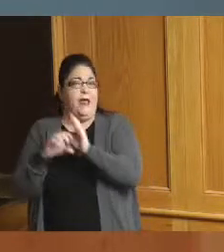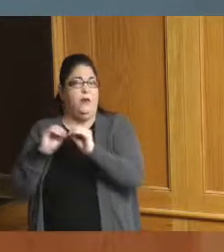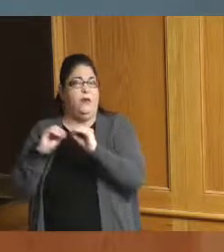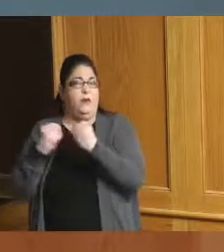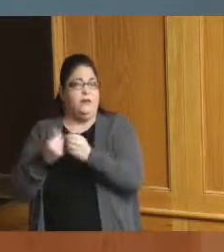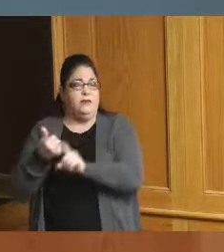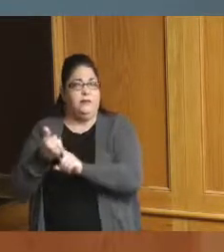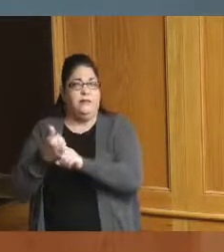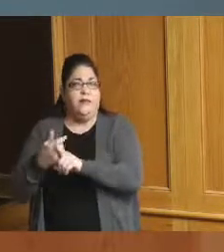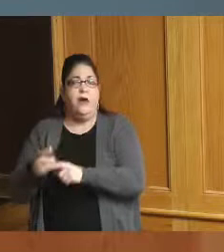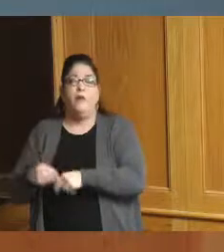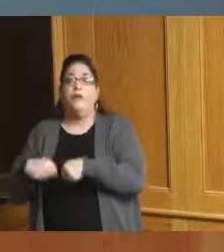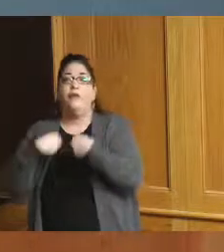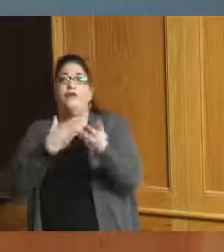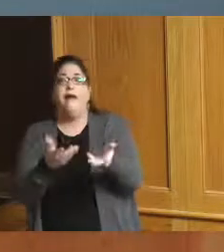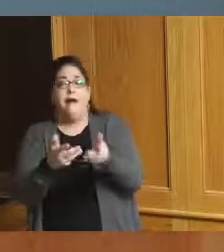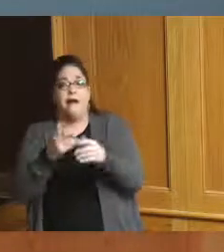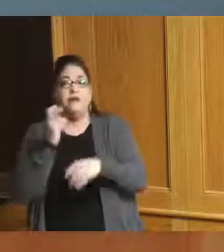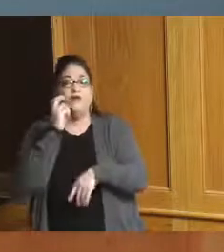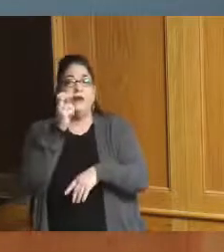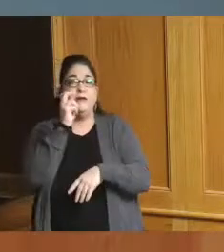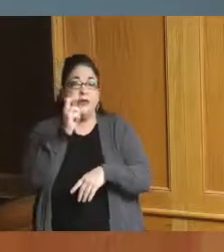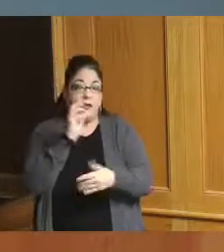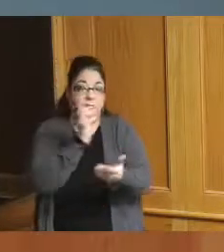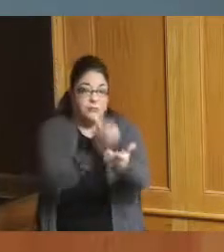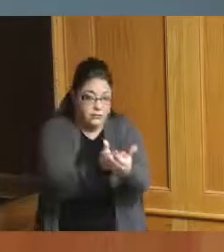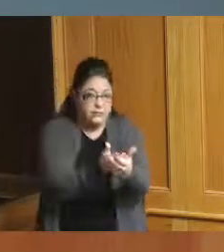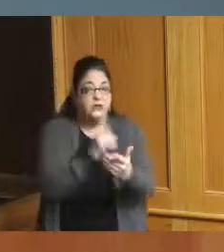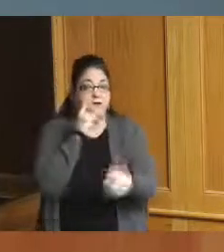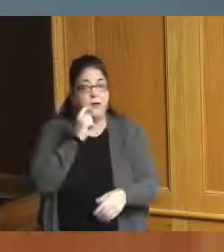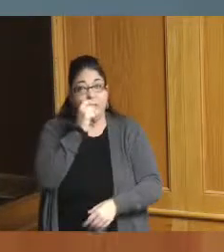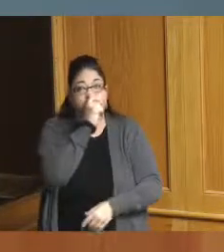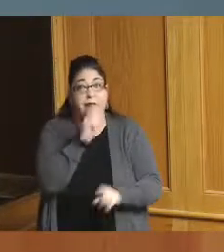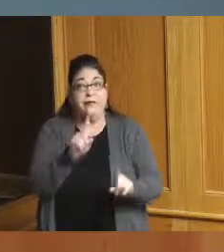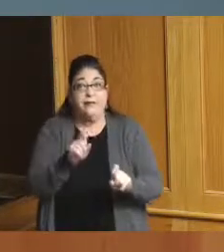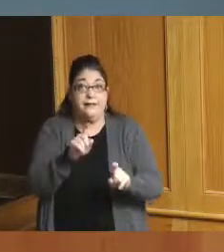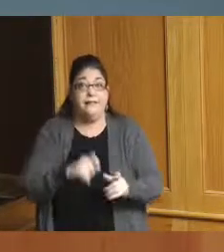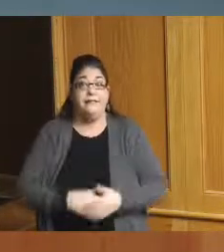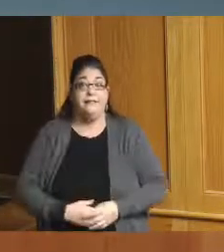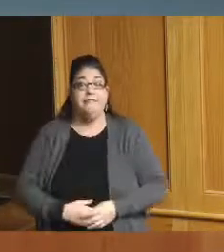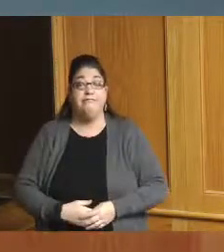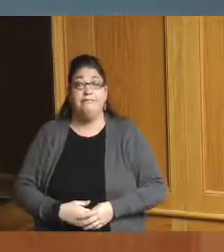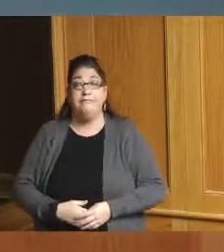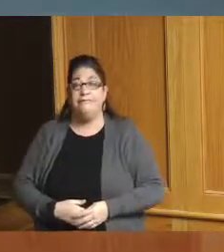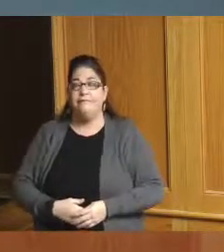is providing transportation to those who need testing so that'll be one of our one of our